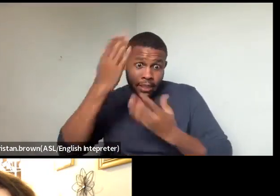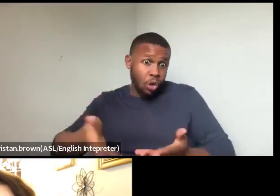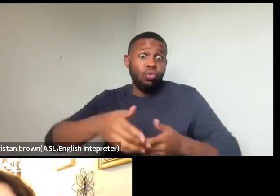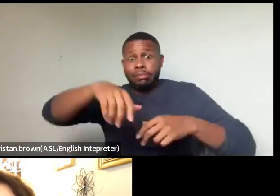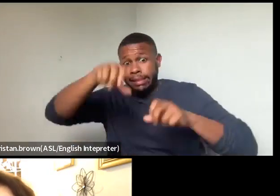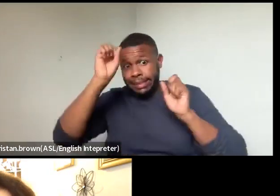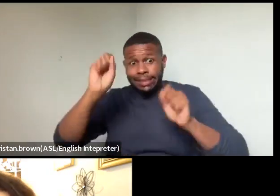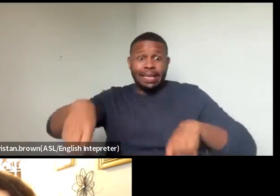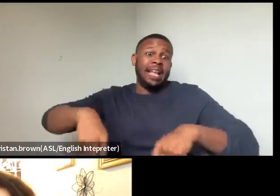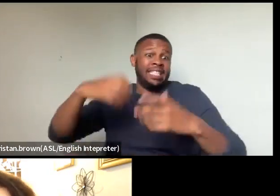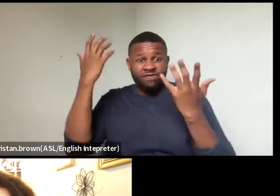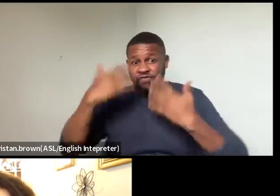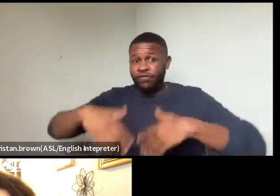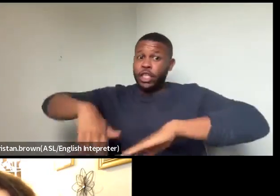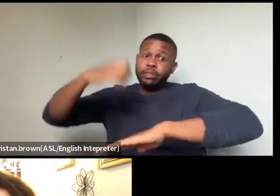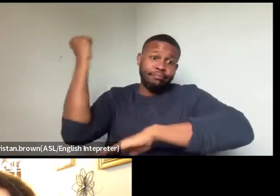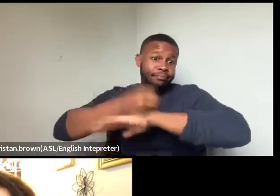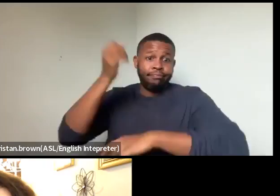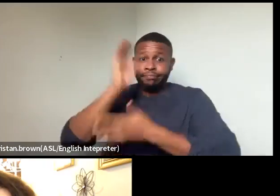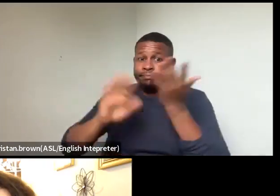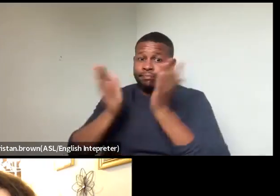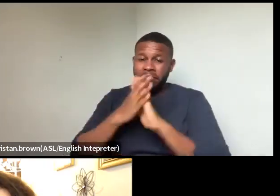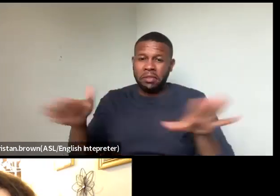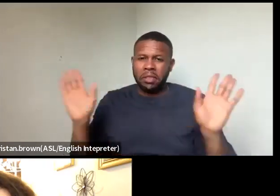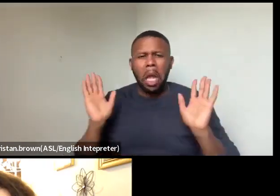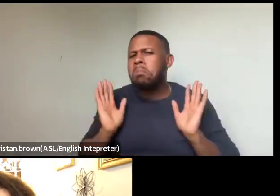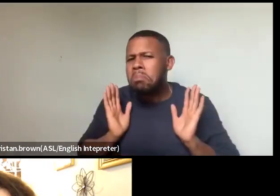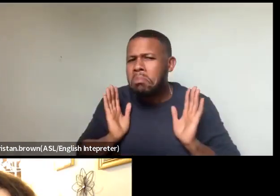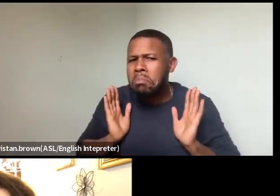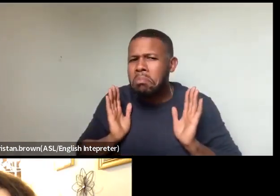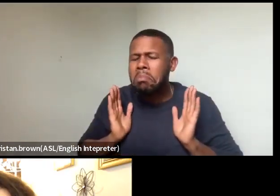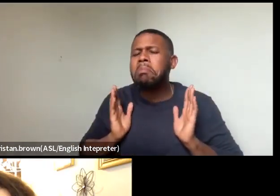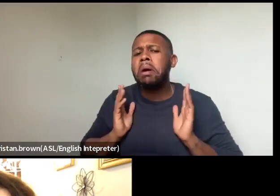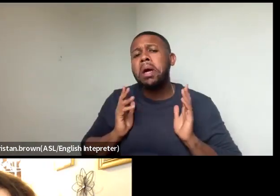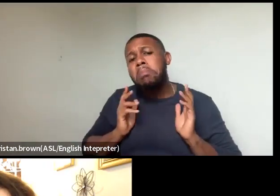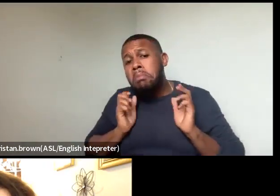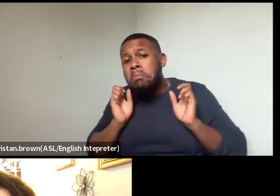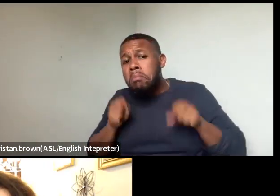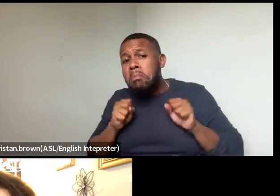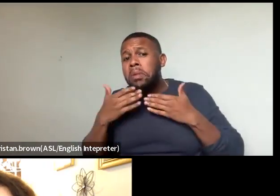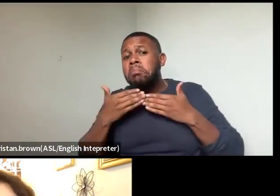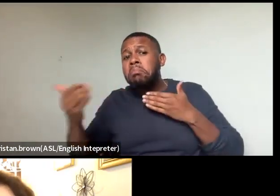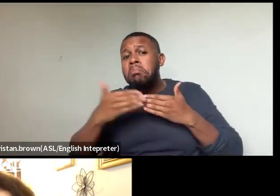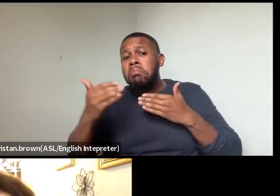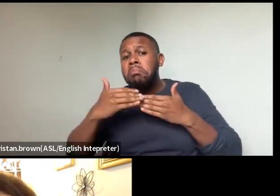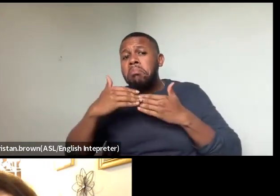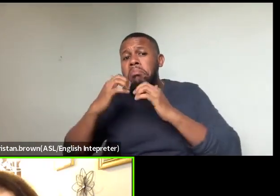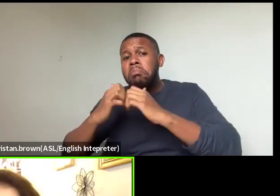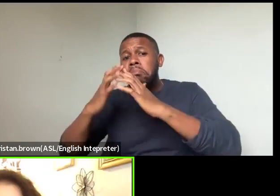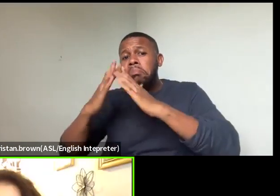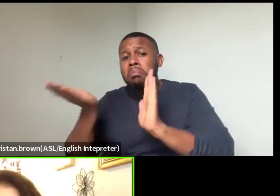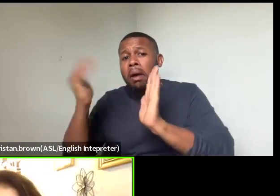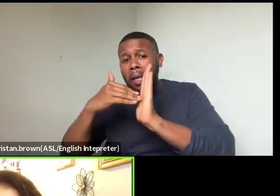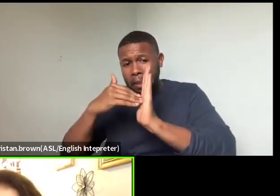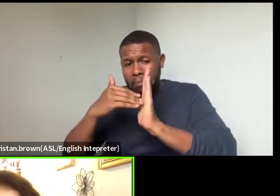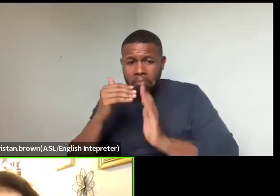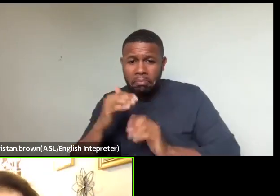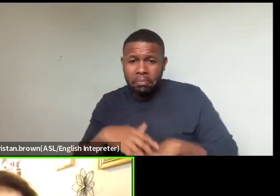know, that is kind of beyond our purview here at the state level. That is definitely a